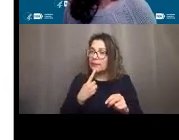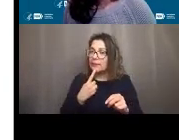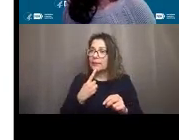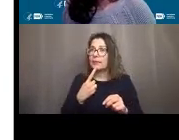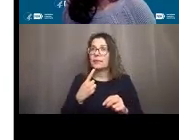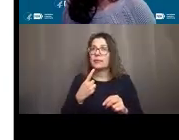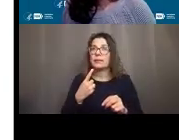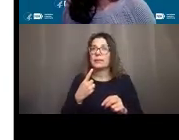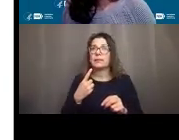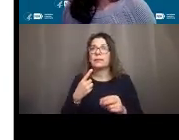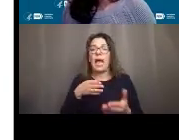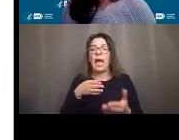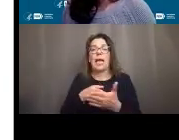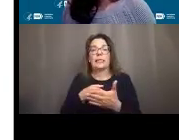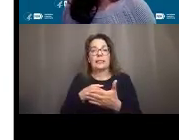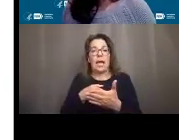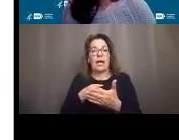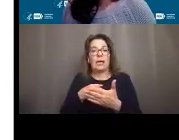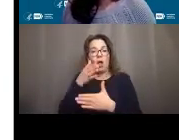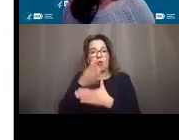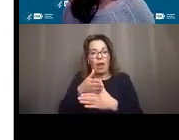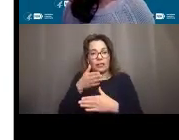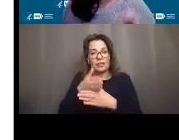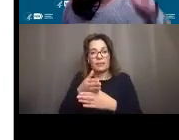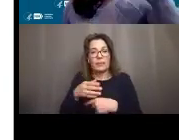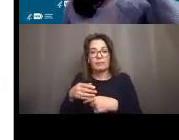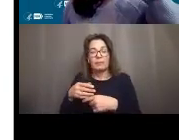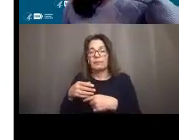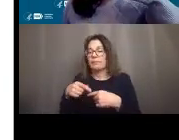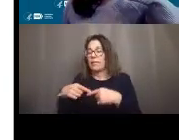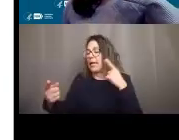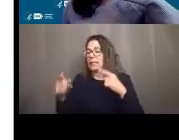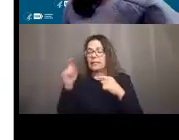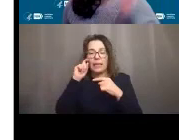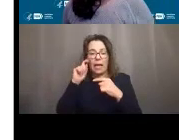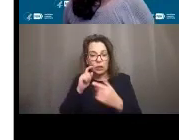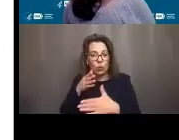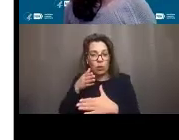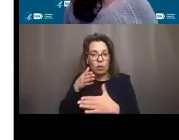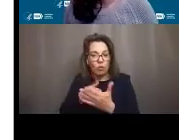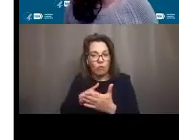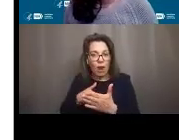Another trick is to e-mail any of the SROs